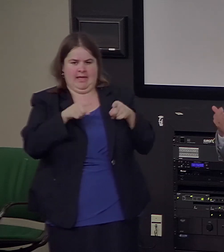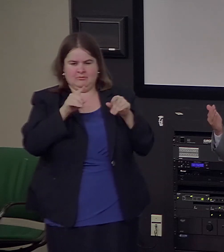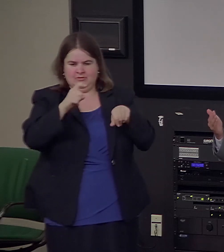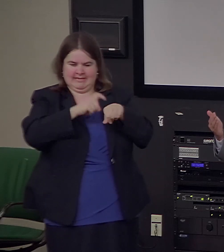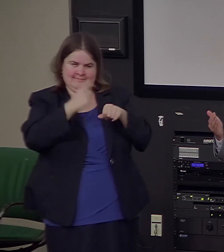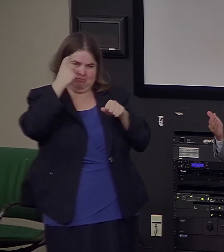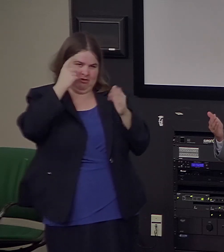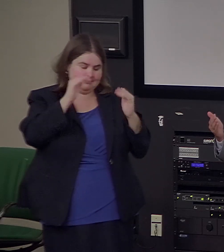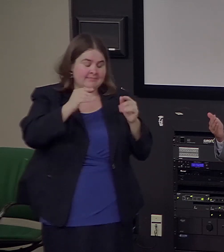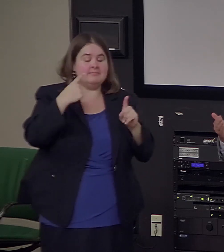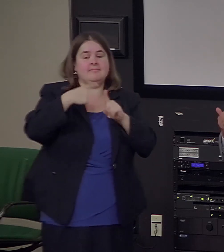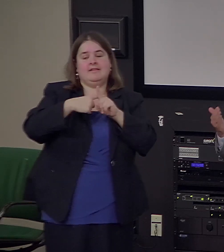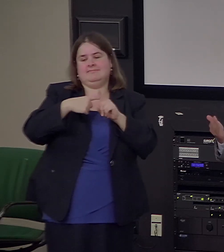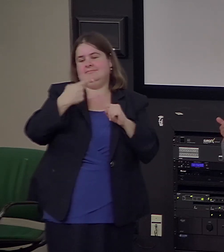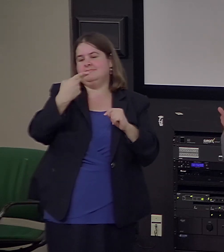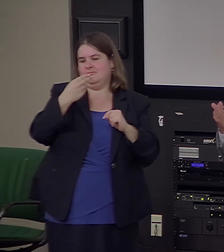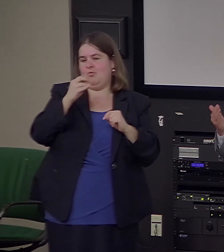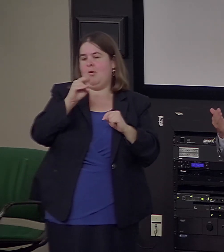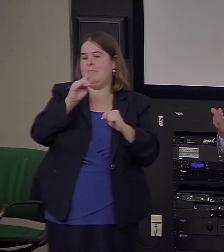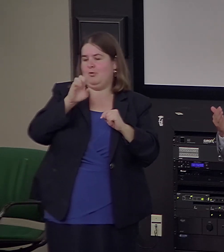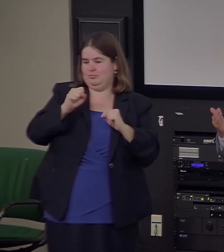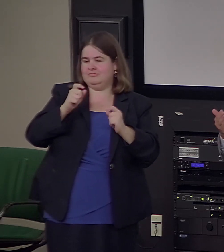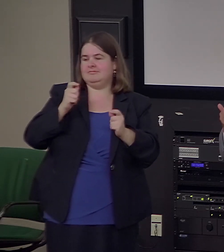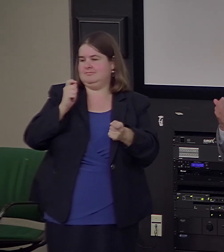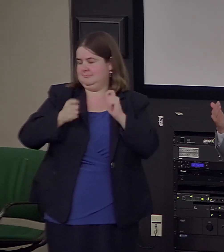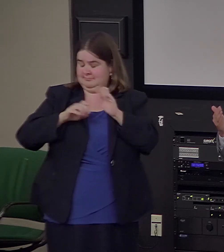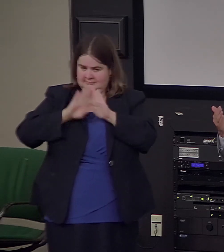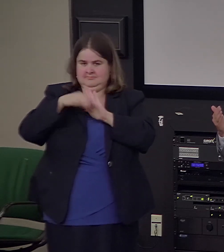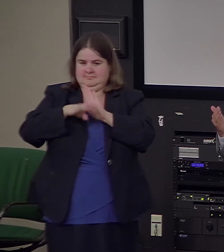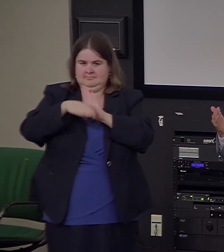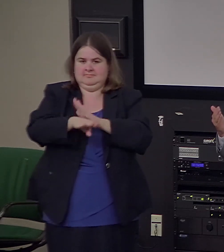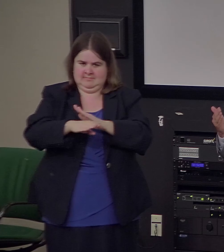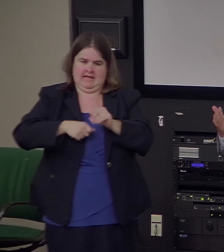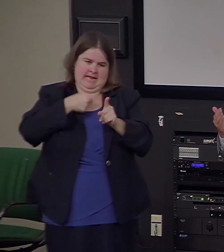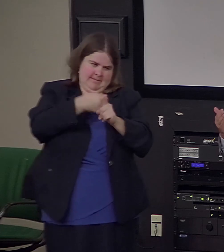Hormonal changes that affect brain structure and organization.